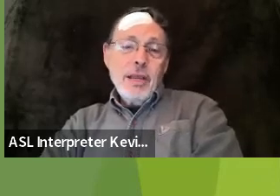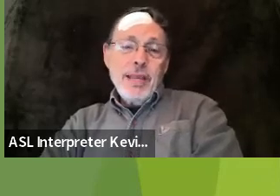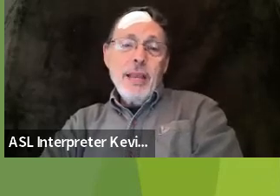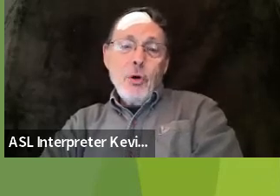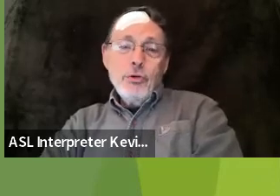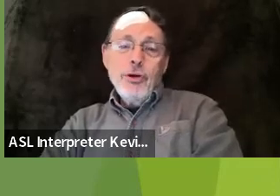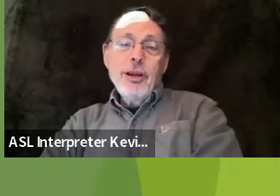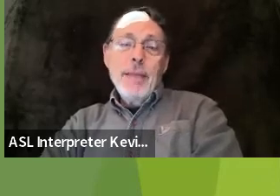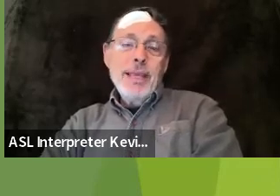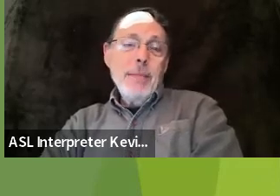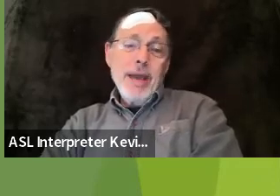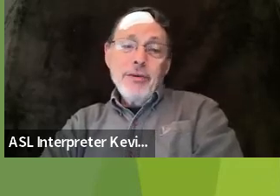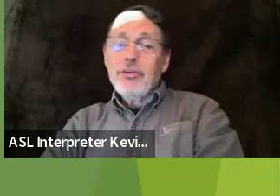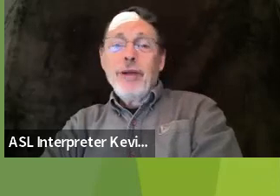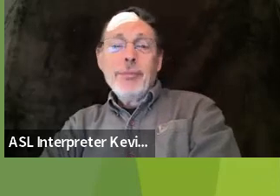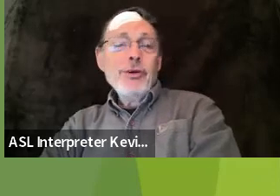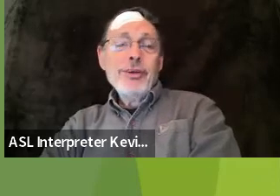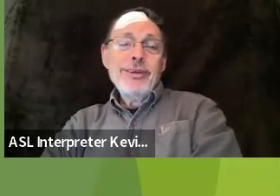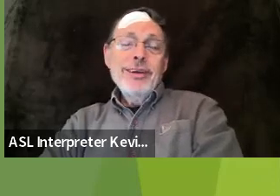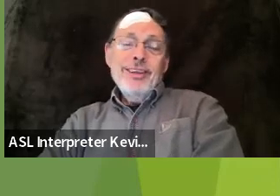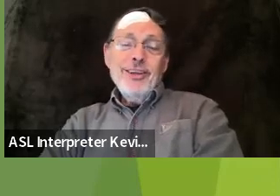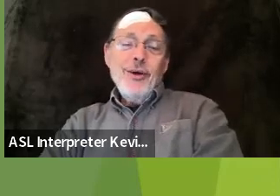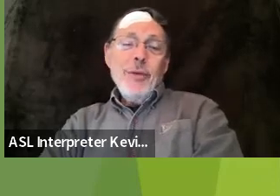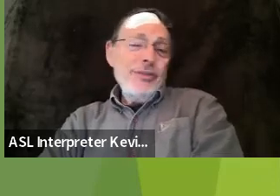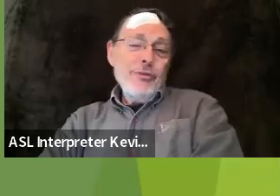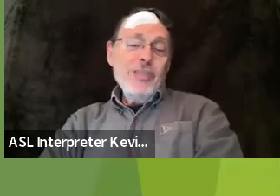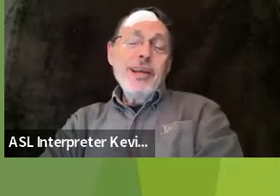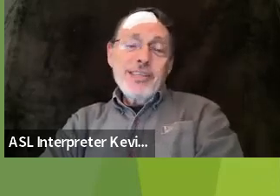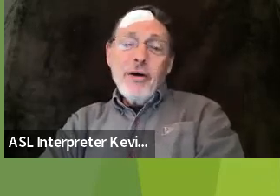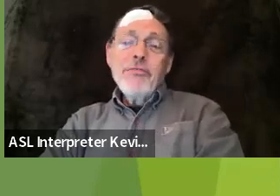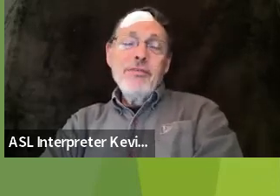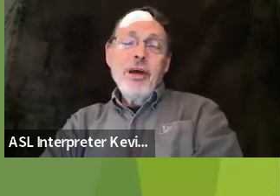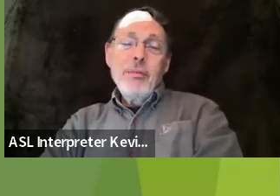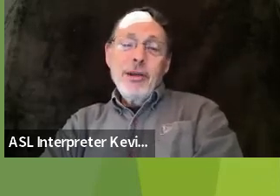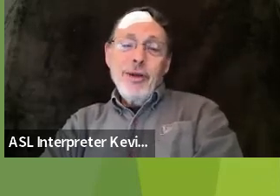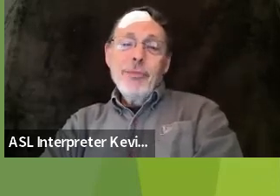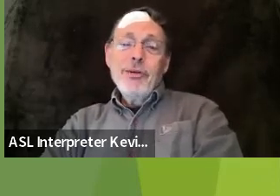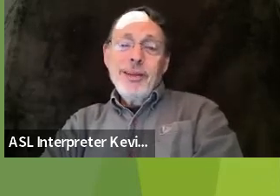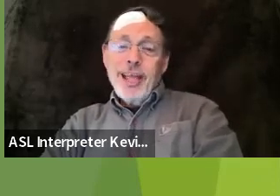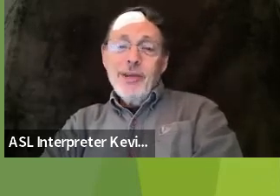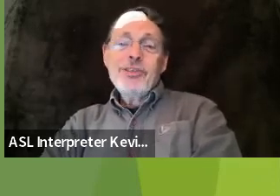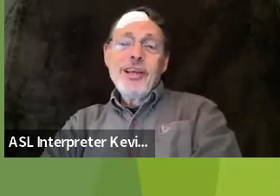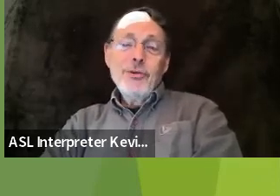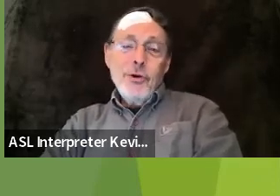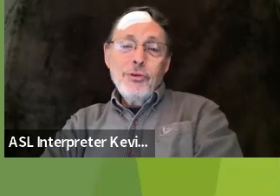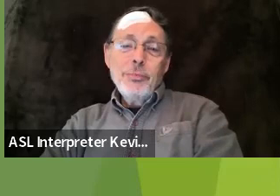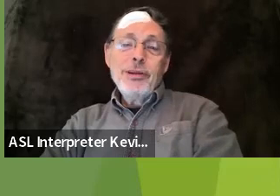As I became older, I became better at grammar and I went through this myself and developed my grammar and language as I grew older.